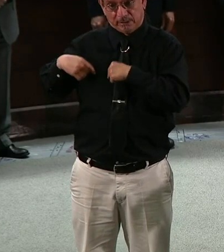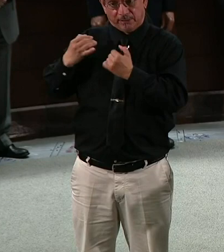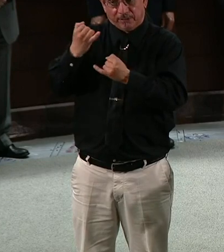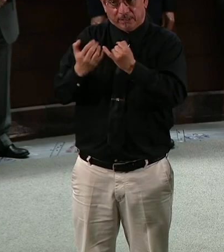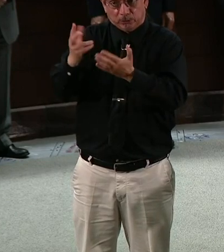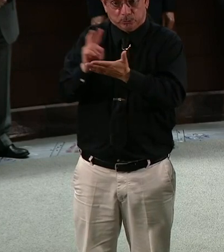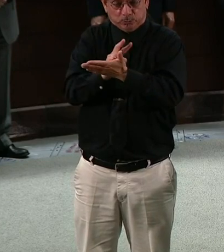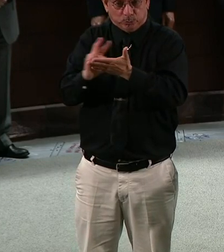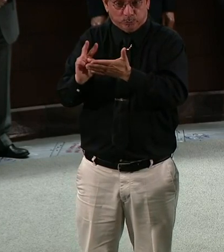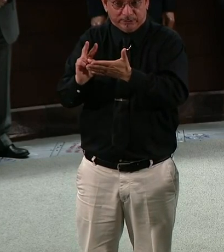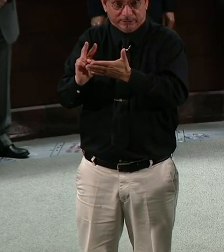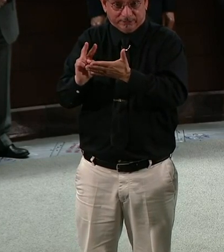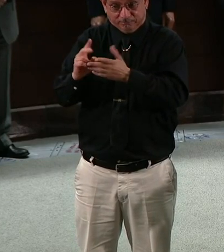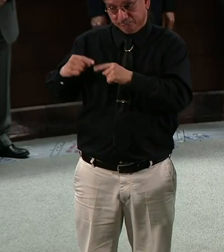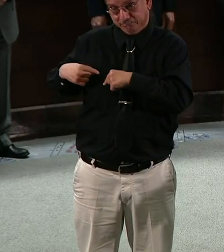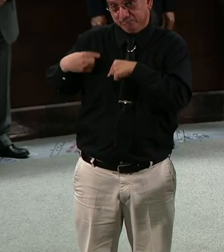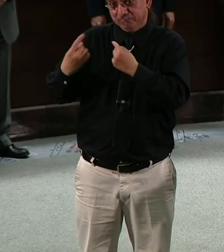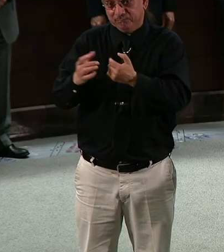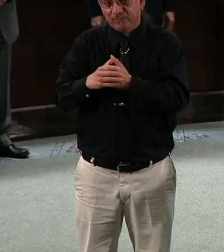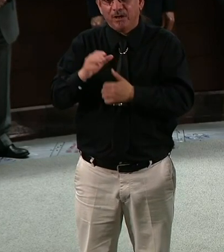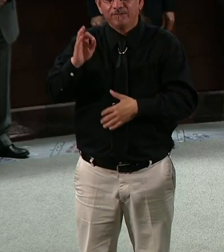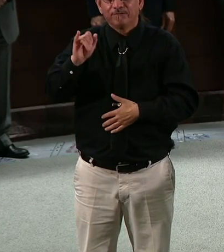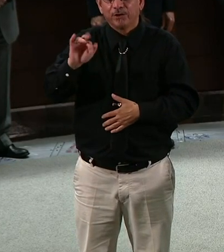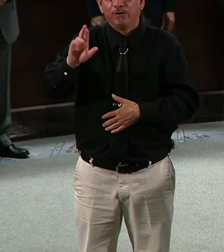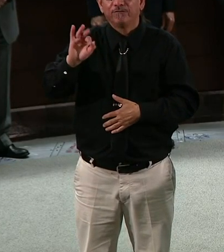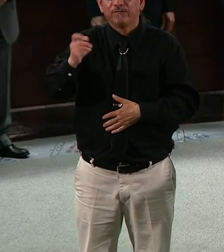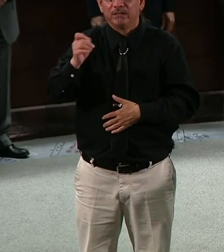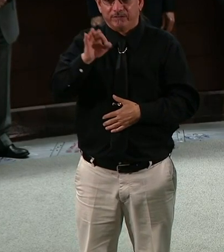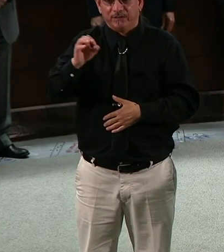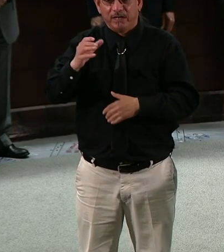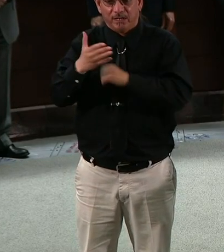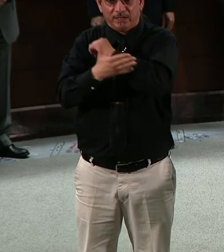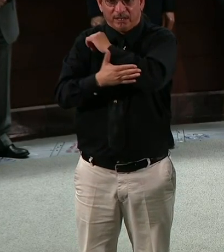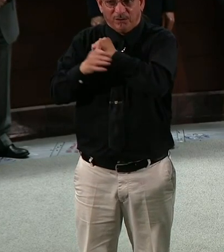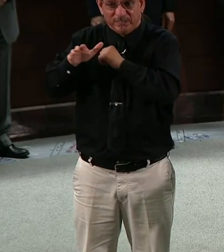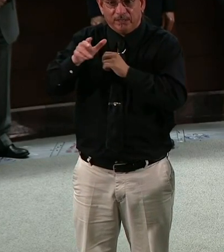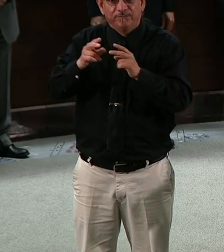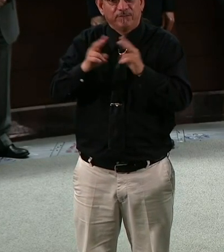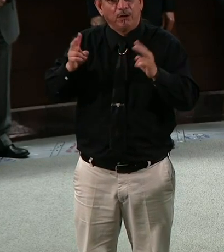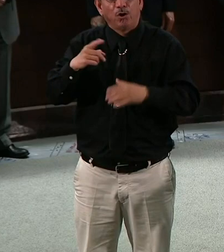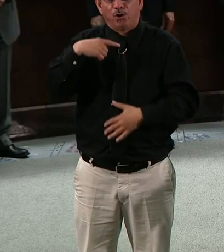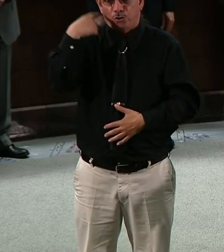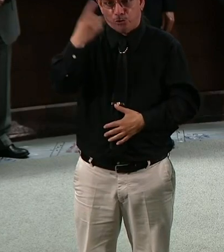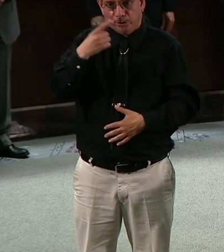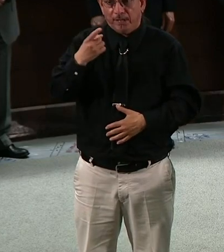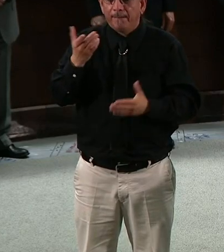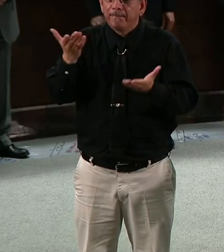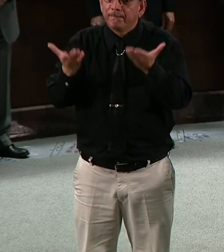WE LOST WITH THE MODELS SOME NONESSENTIAL ENGLAND OUT AT FAIRFAX SOME ALLENTOWN LOTUS